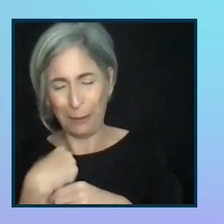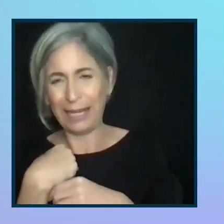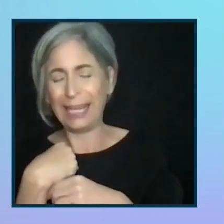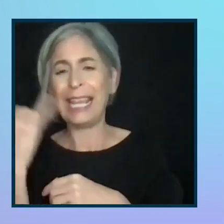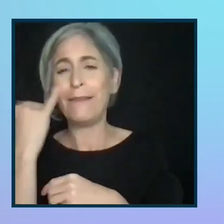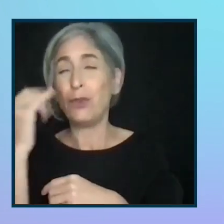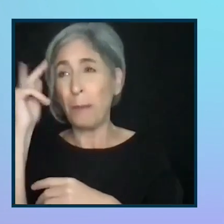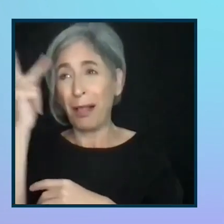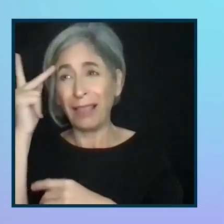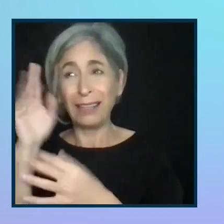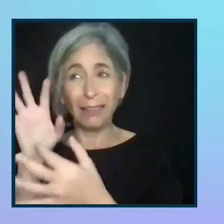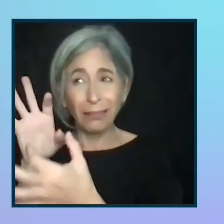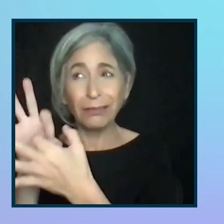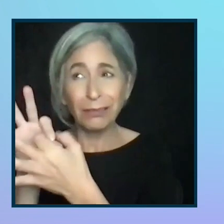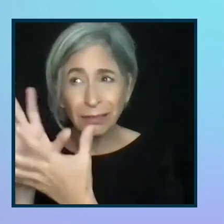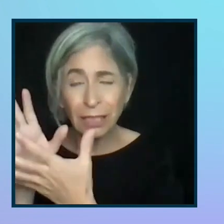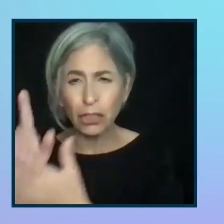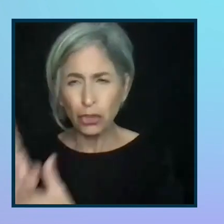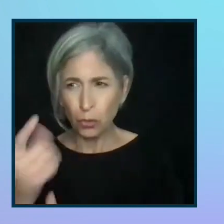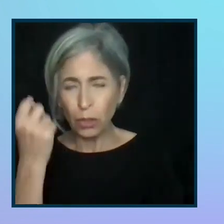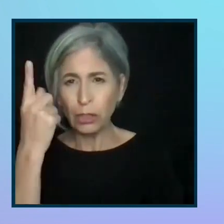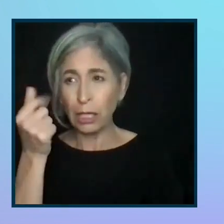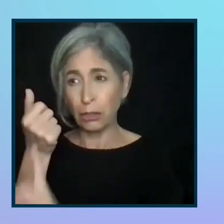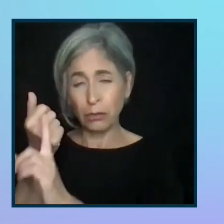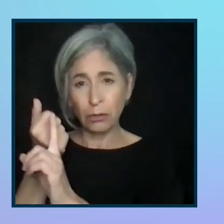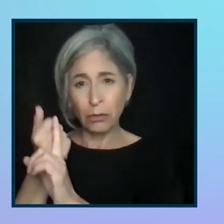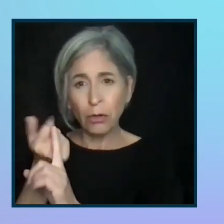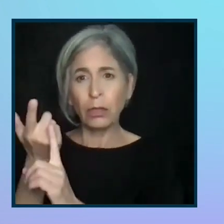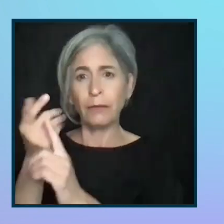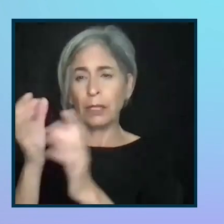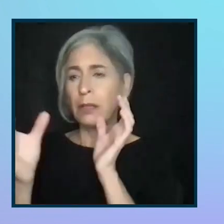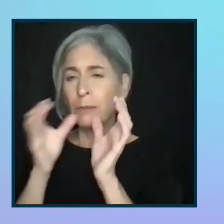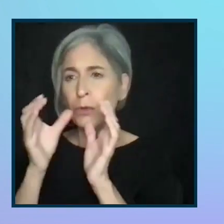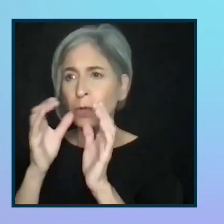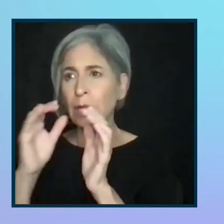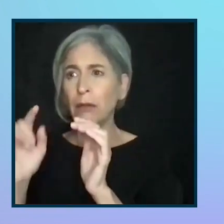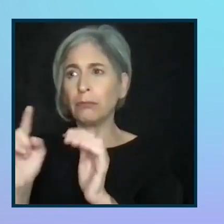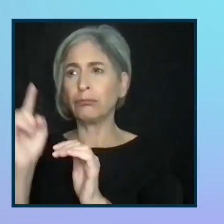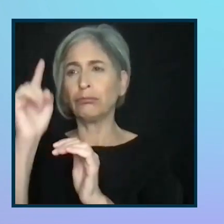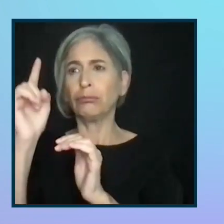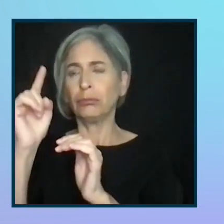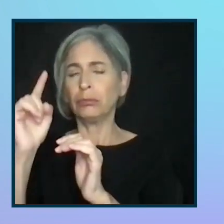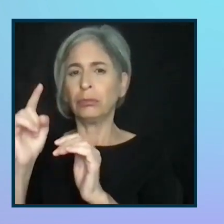what this means is that you understand yourself to be communicating up a hierarchical chain of command.